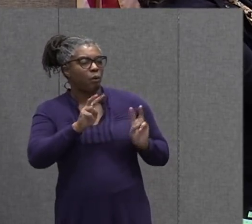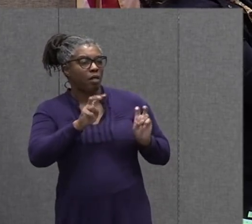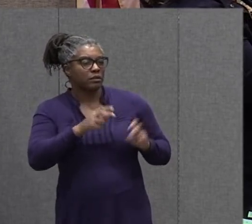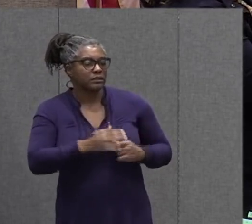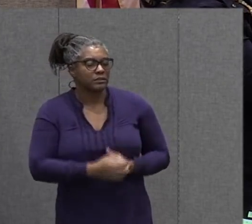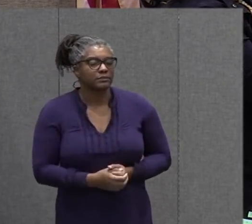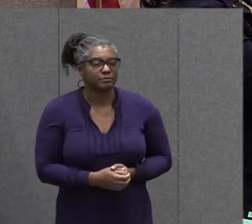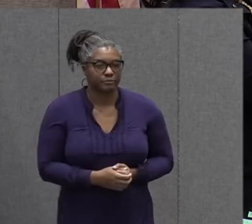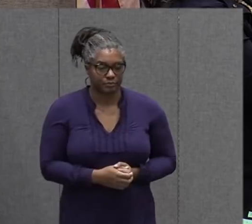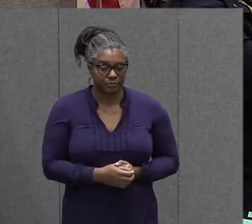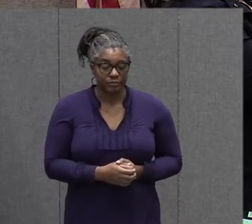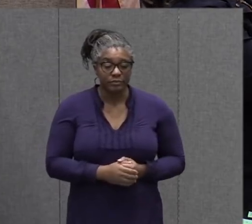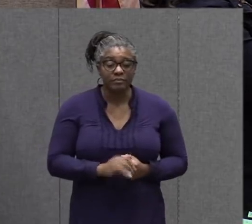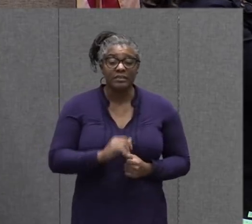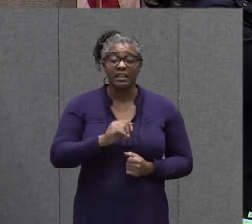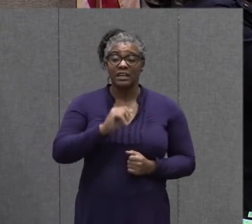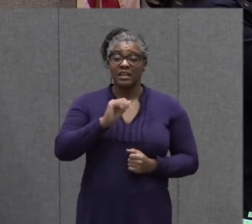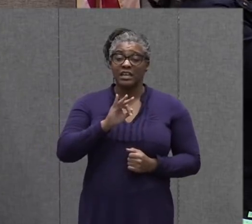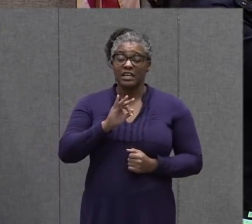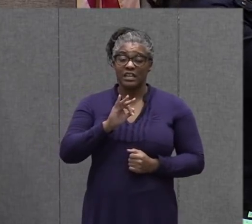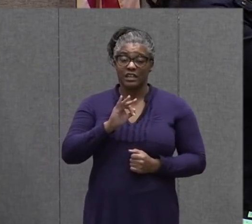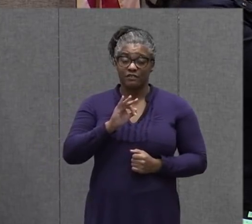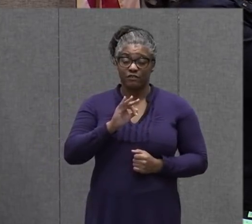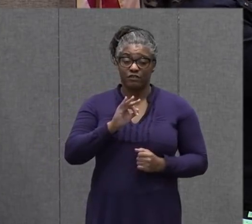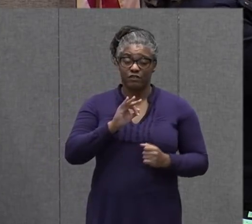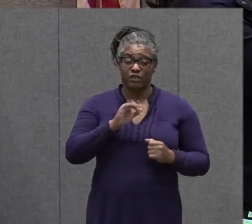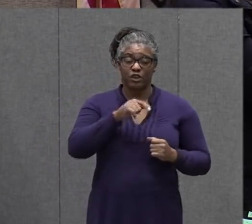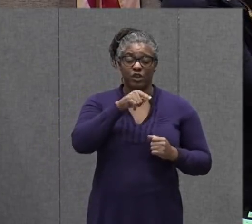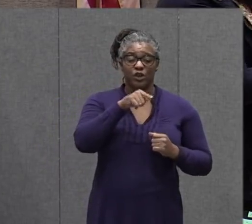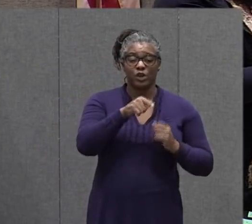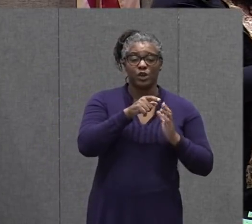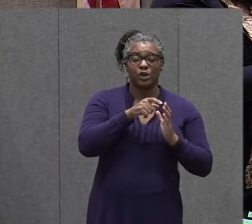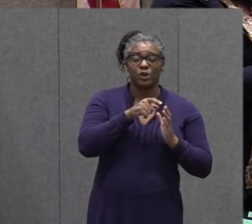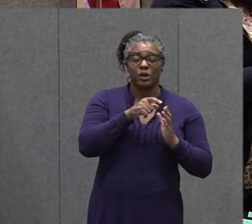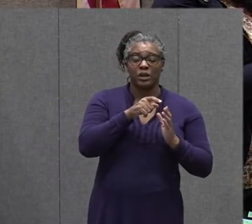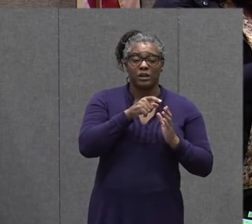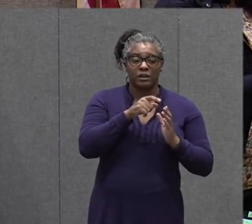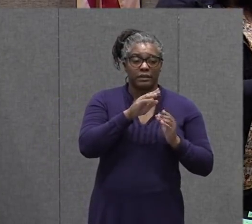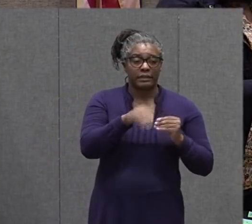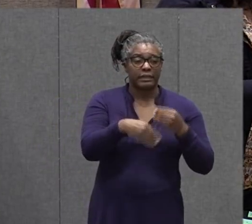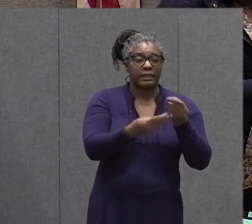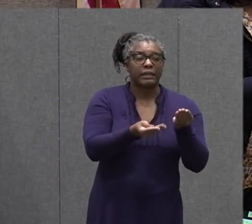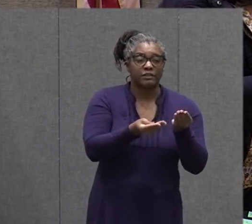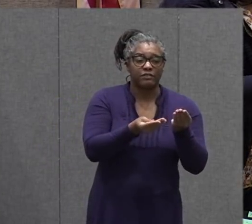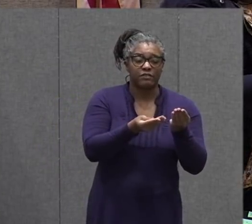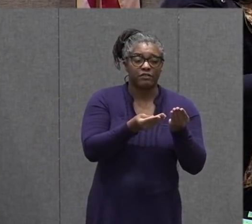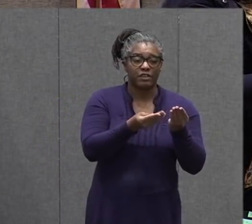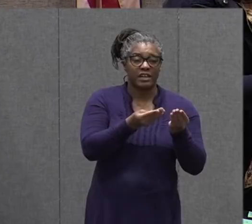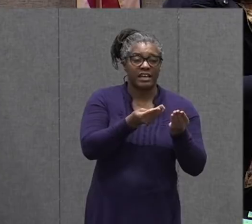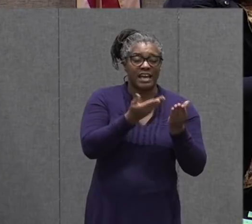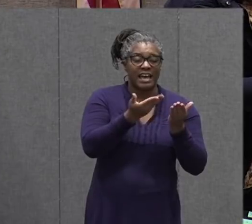or abilities that only humans can have, what? [Miss Martindale] Oh my gosh! [Miss Garcia] when you give them qualities